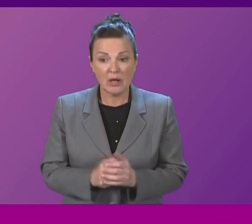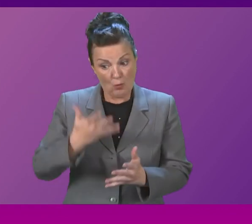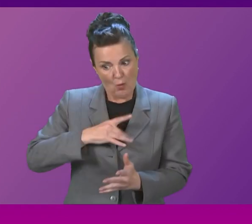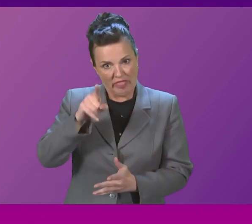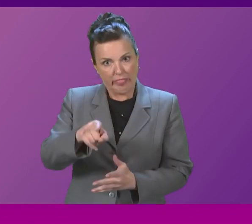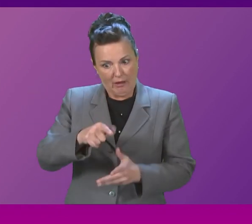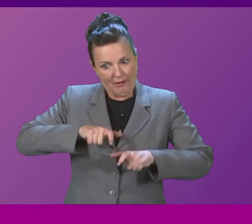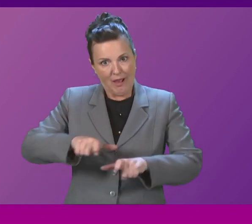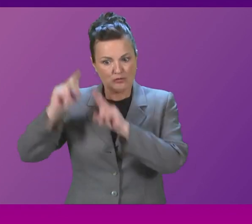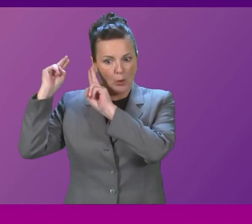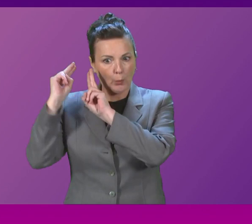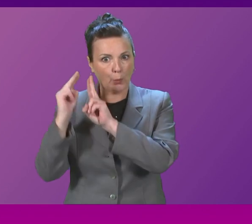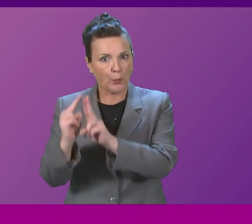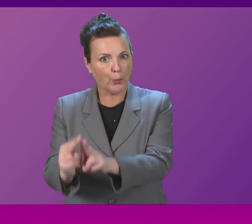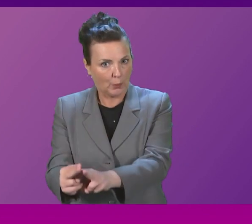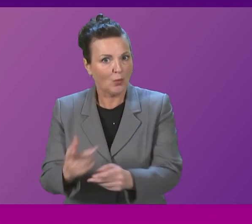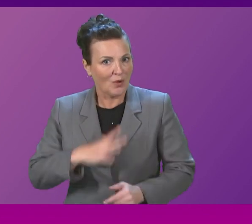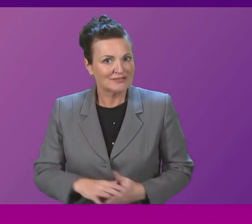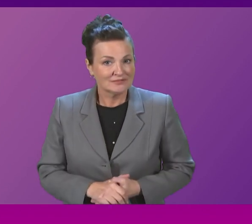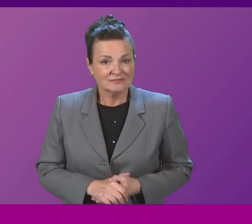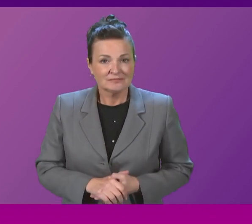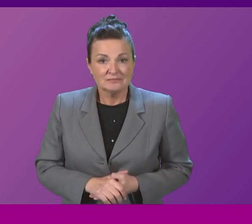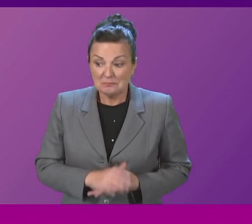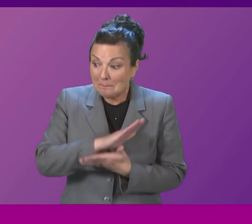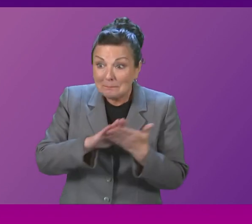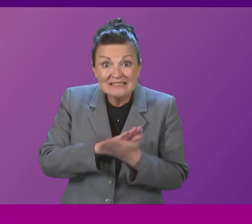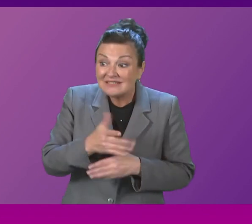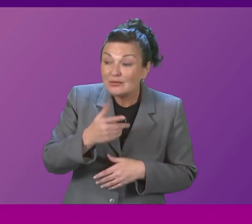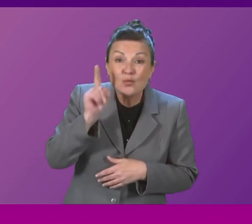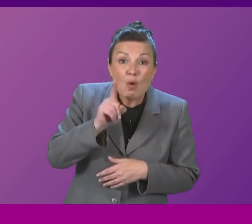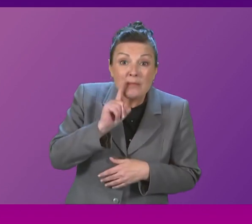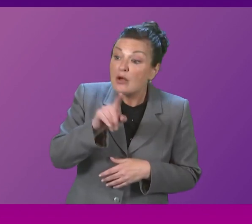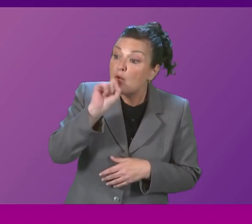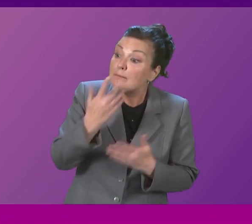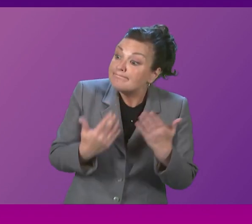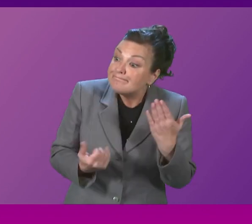trend continue so that those who offend are treated appropriately.